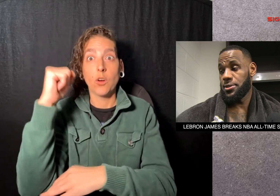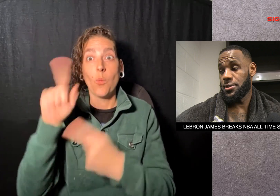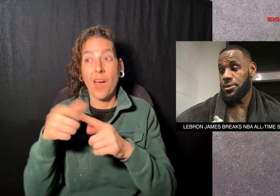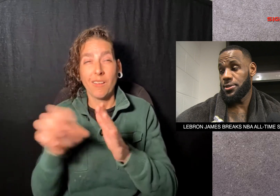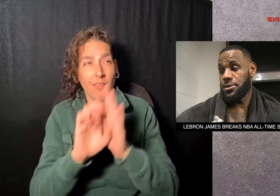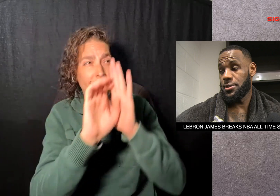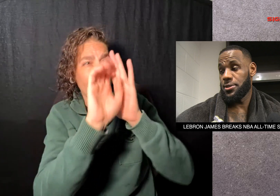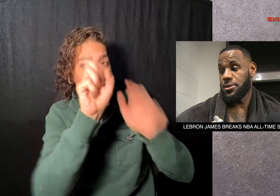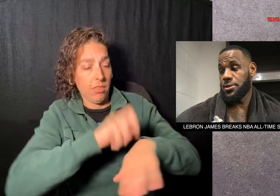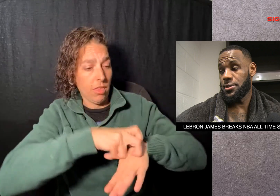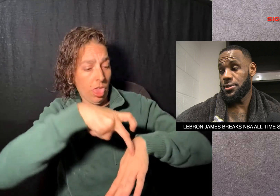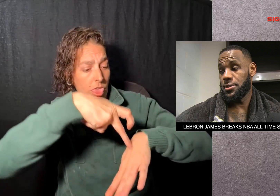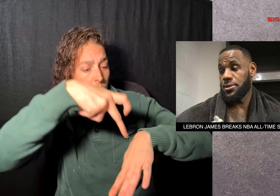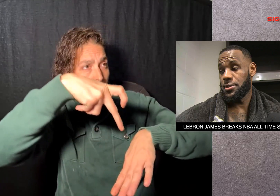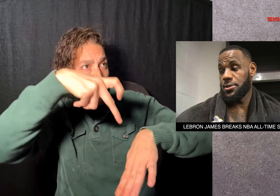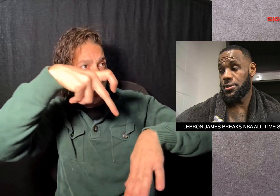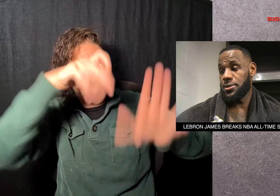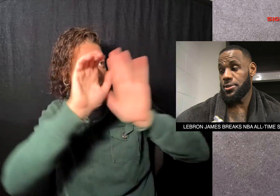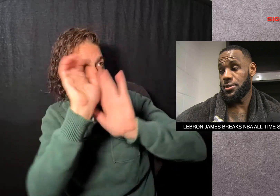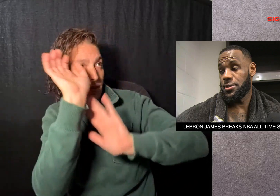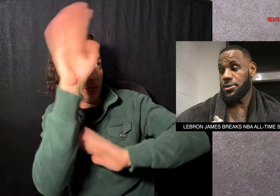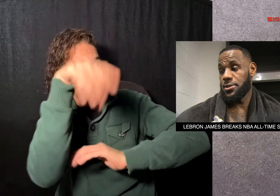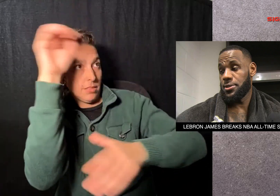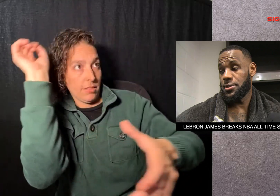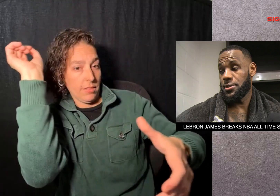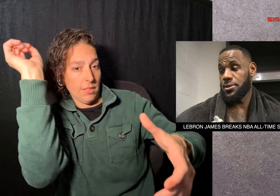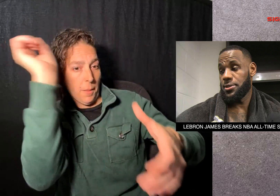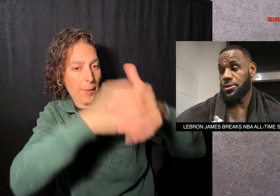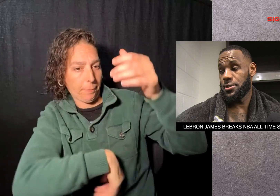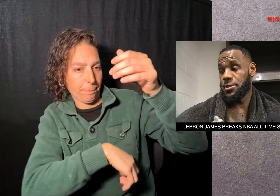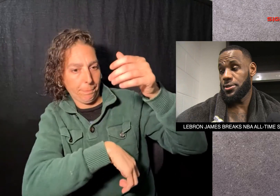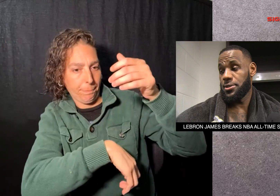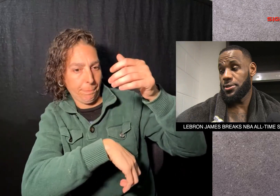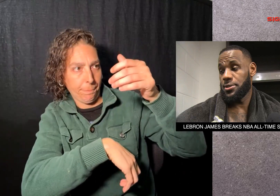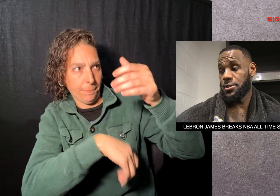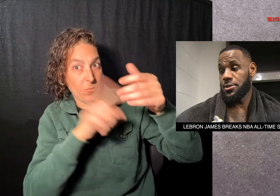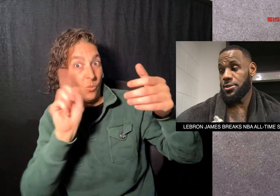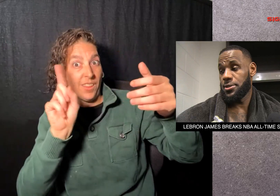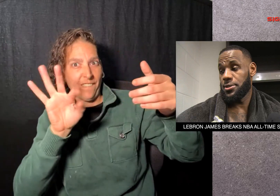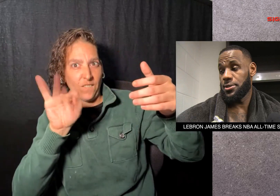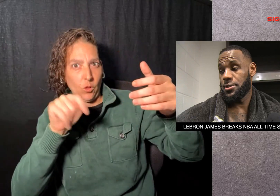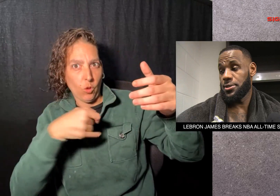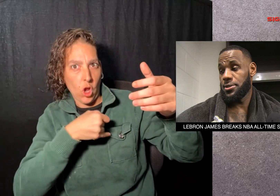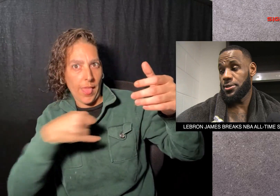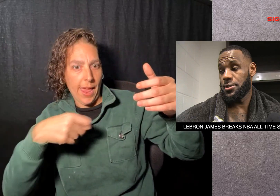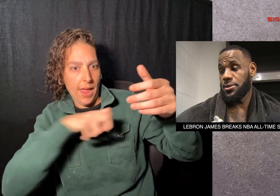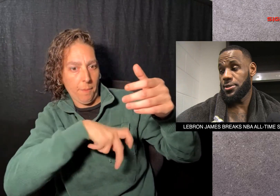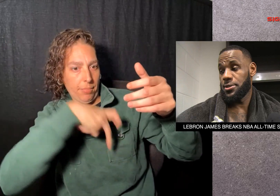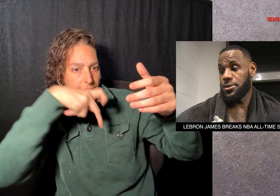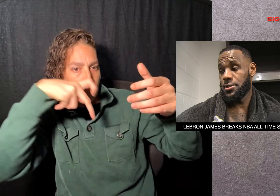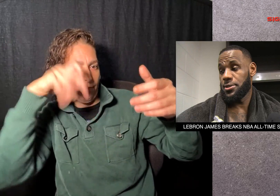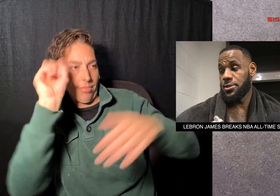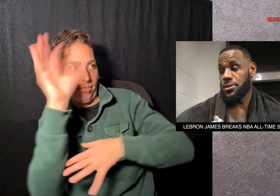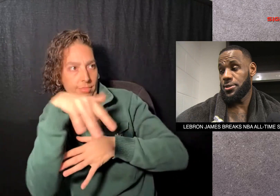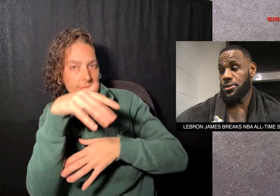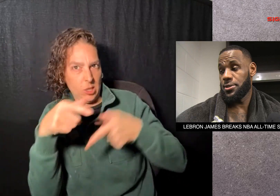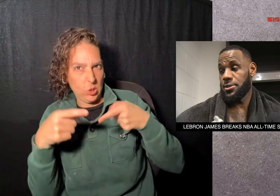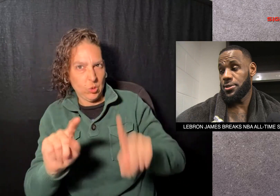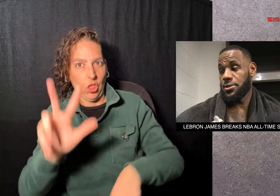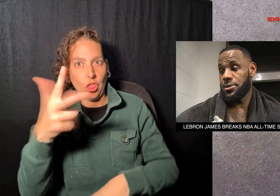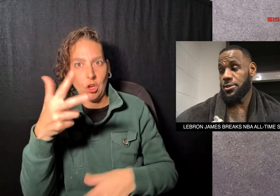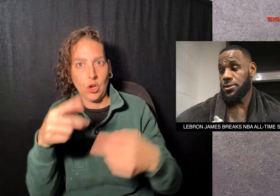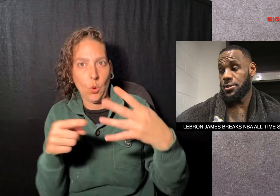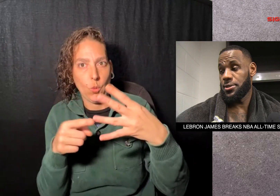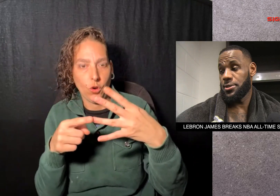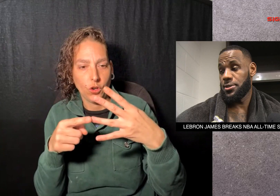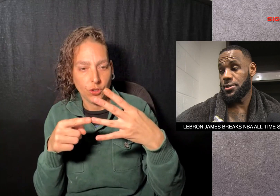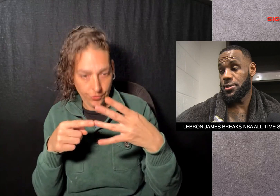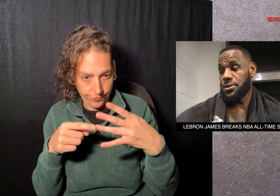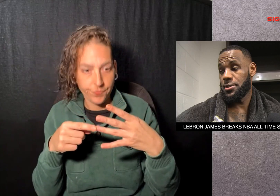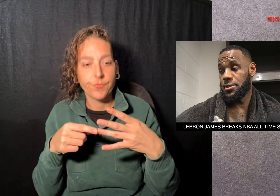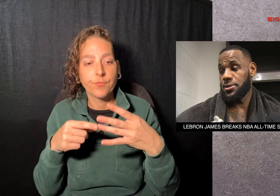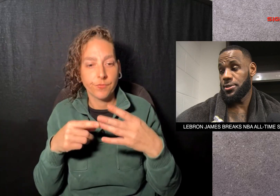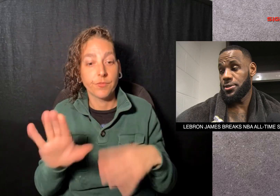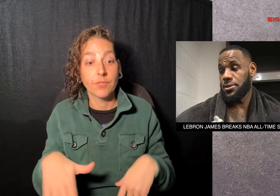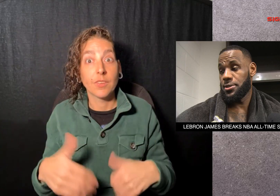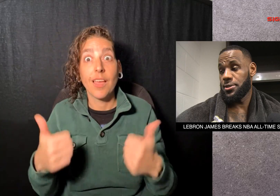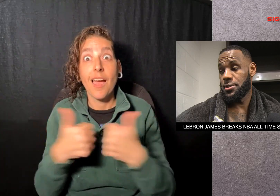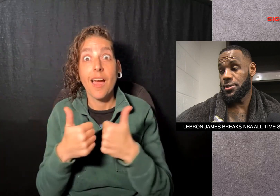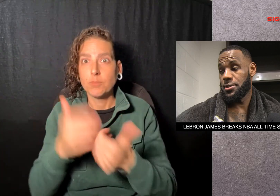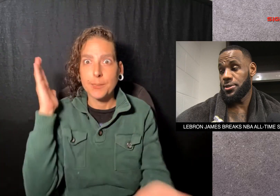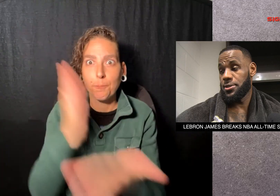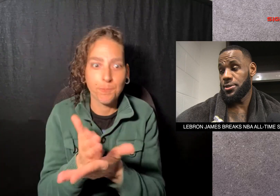he scored a fadeaway jumper from the free-throw line in the third quarter